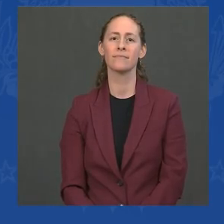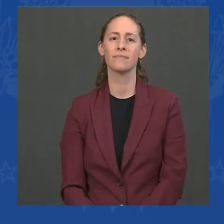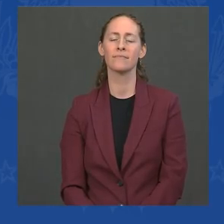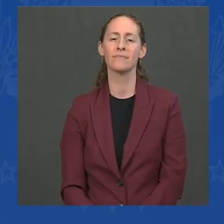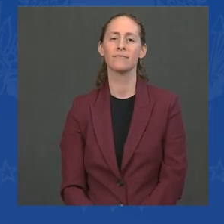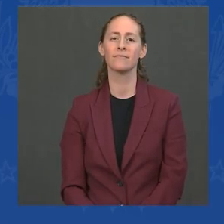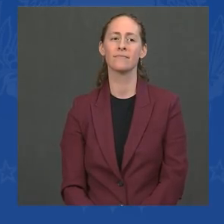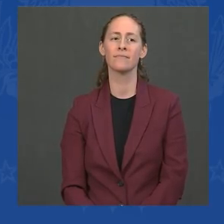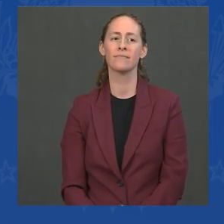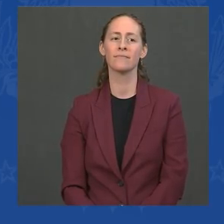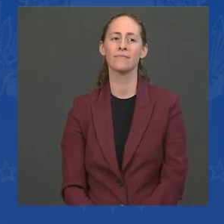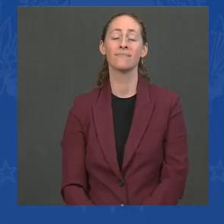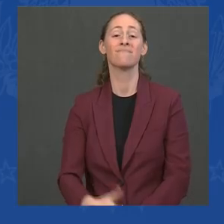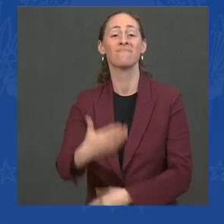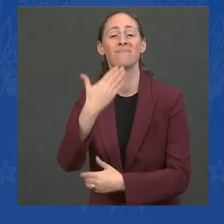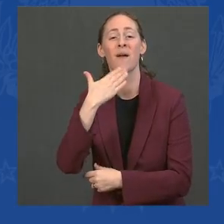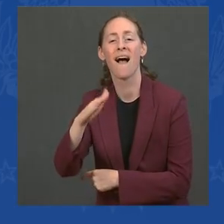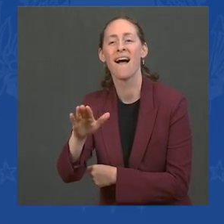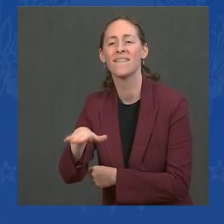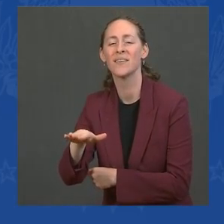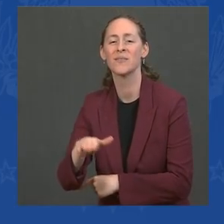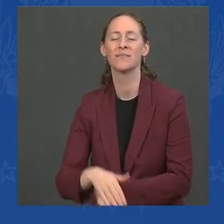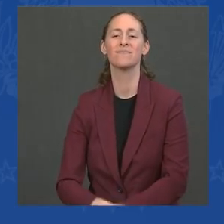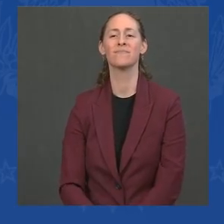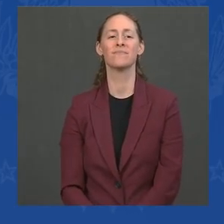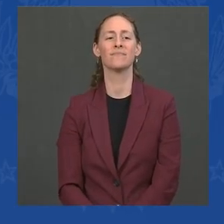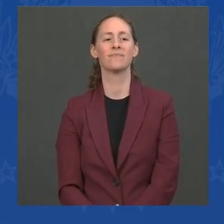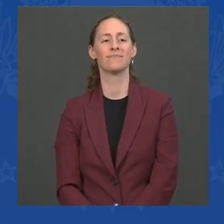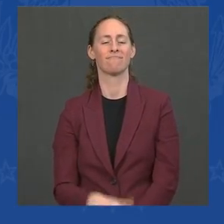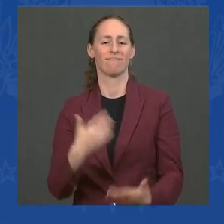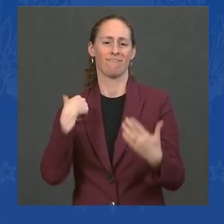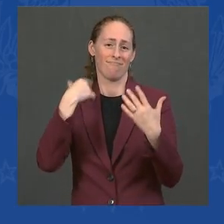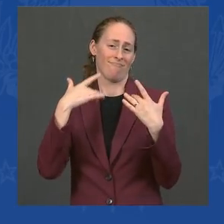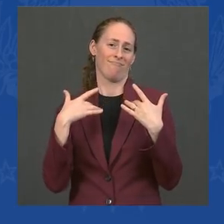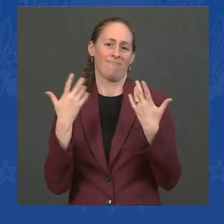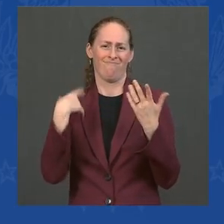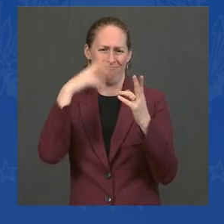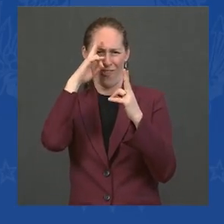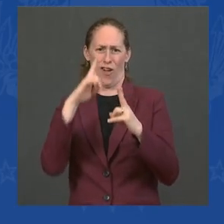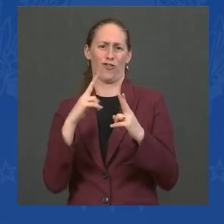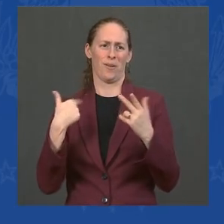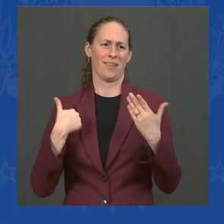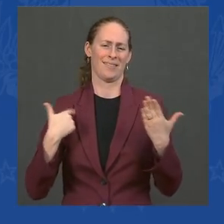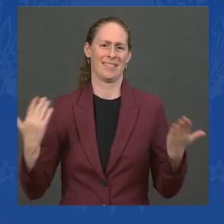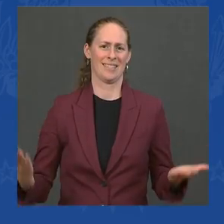Good afternoon. It's an honor to be here and it's an honor to be someplace they pronounce your name right.